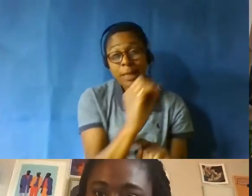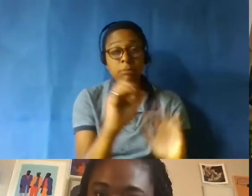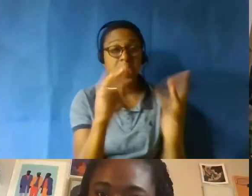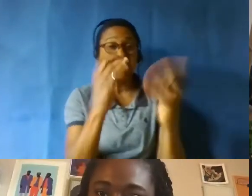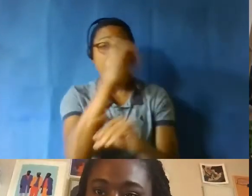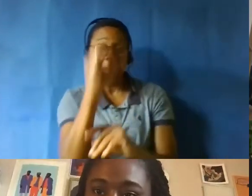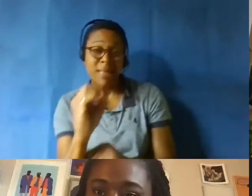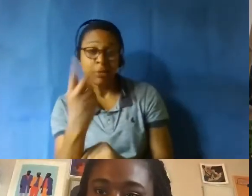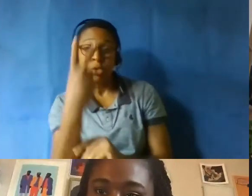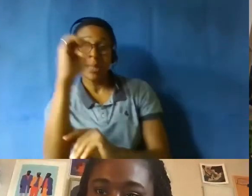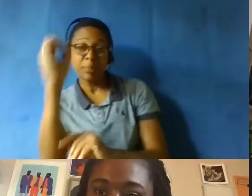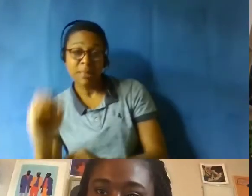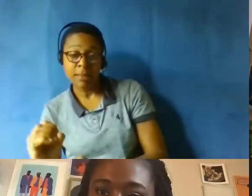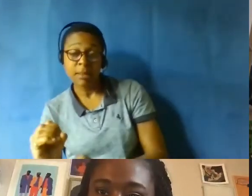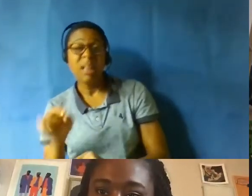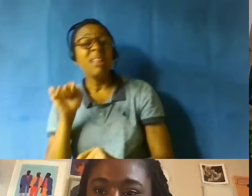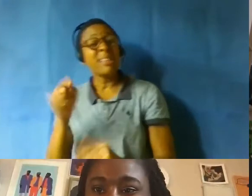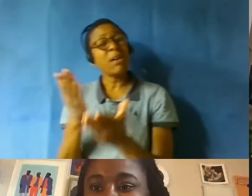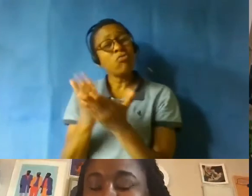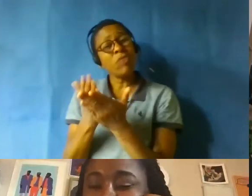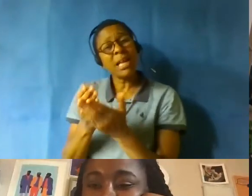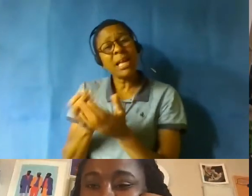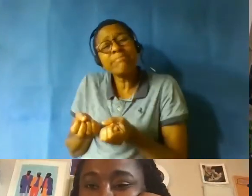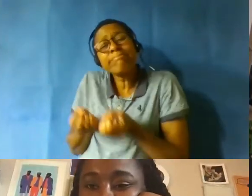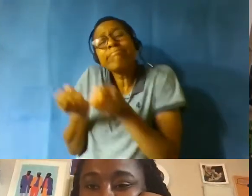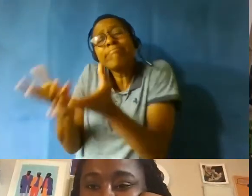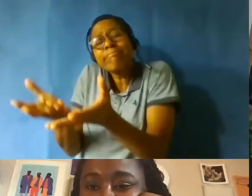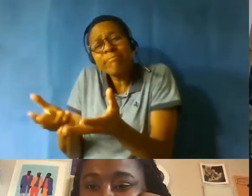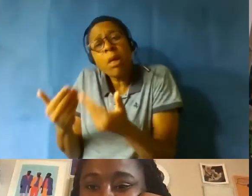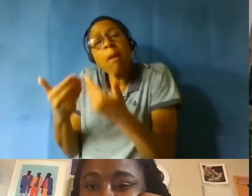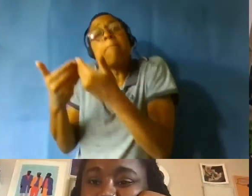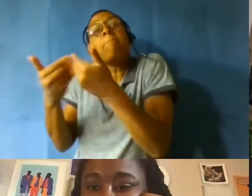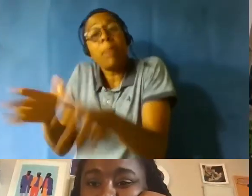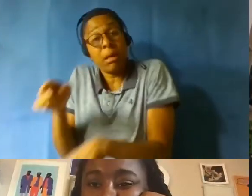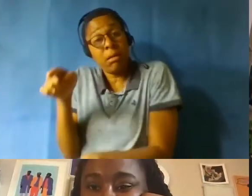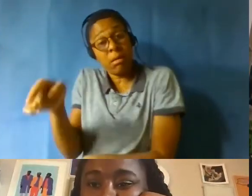who can get their head around certain things so like if something happens to